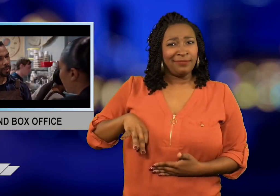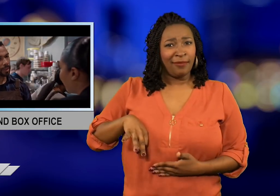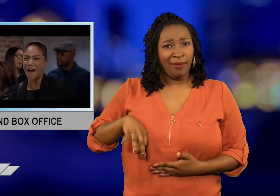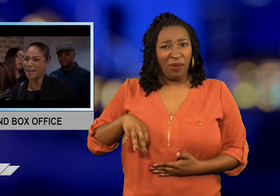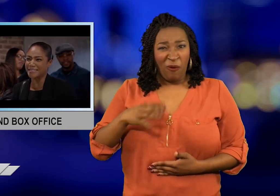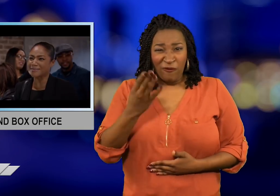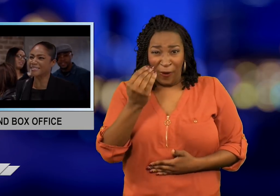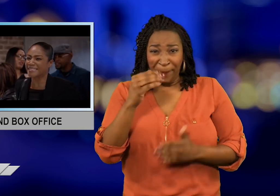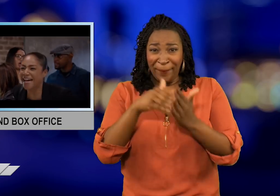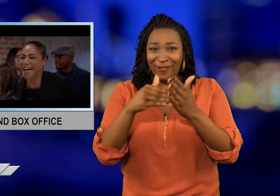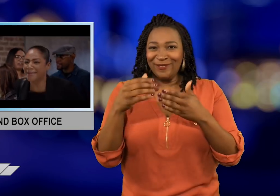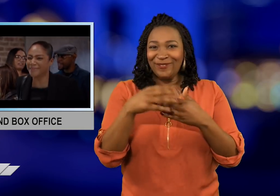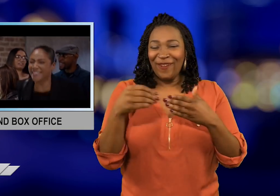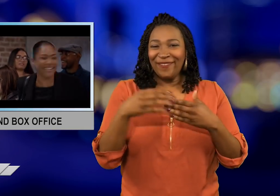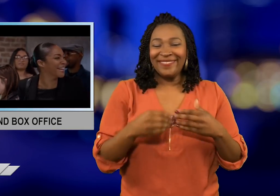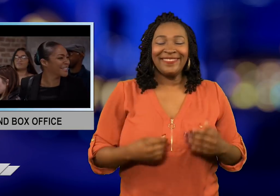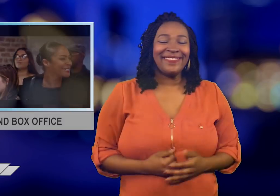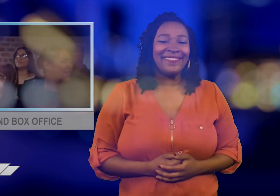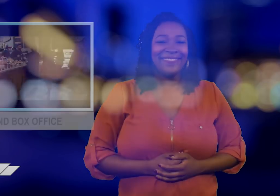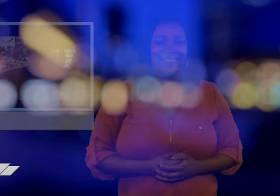place, taking in $14 million.